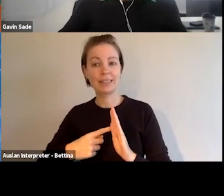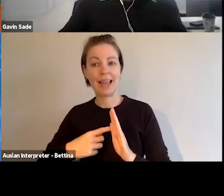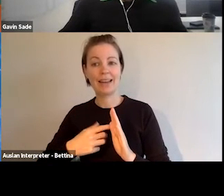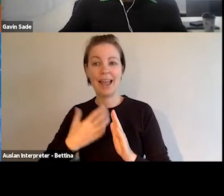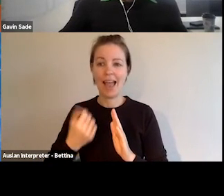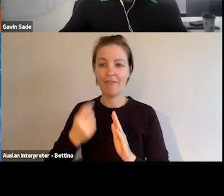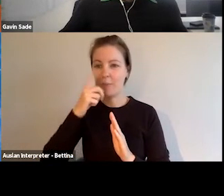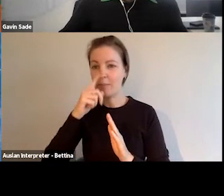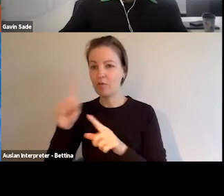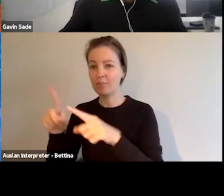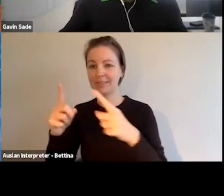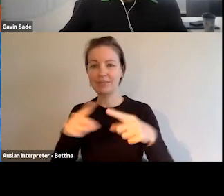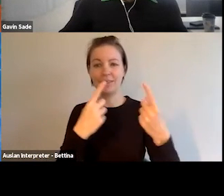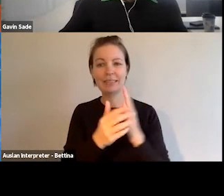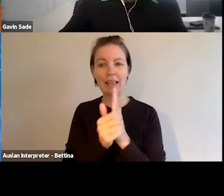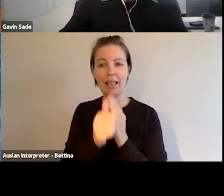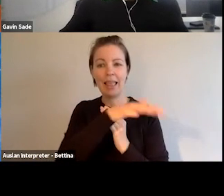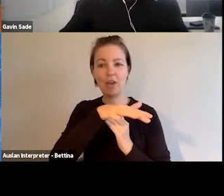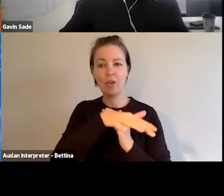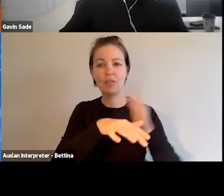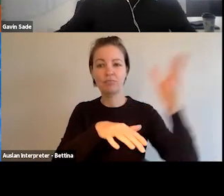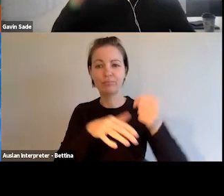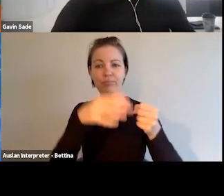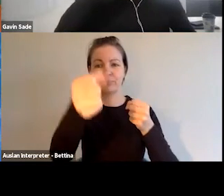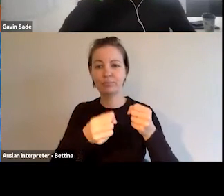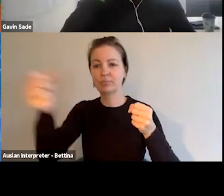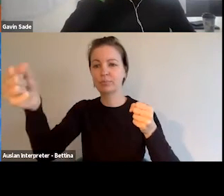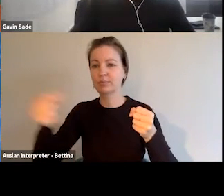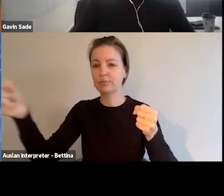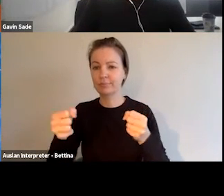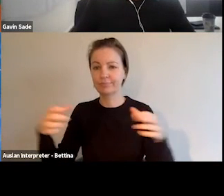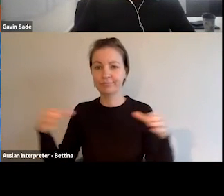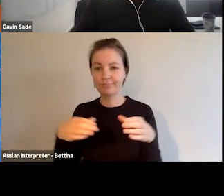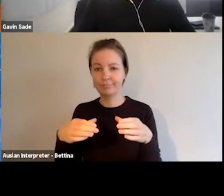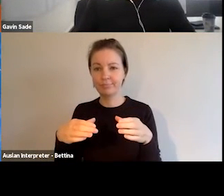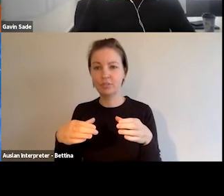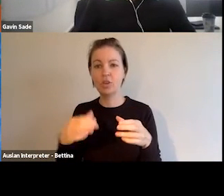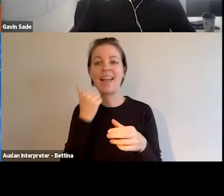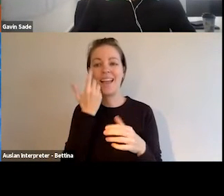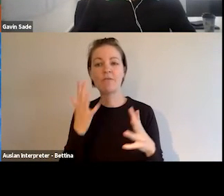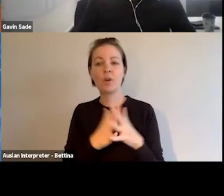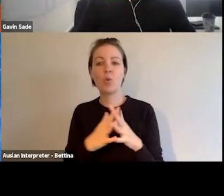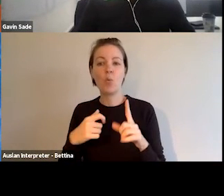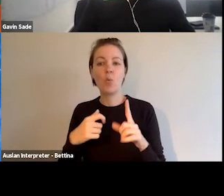So we scheduled timetable regular sessions each week where you would have multiple disciplines coming